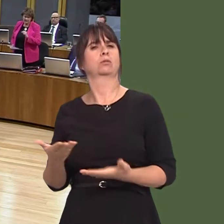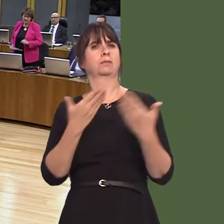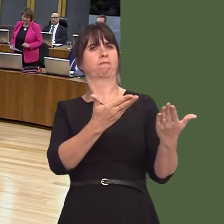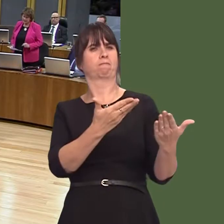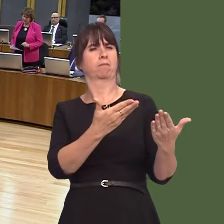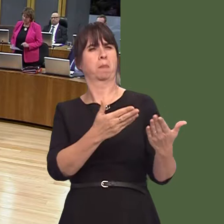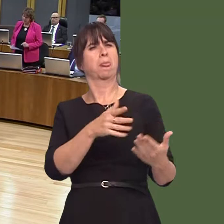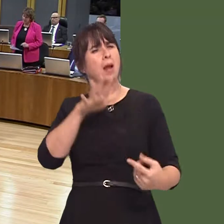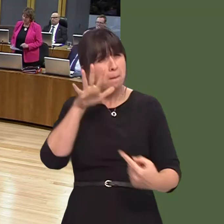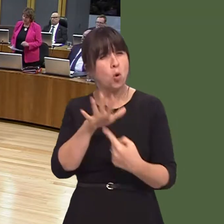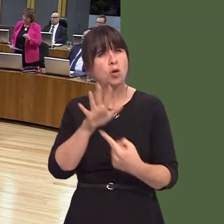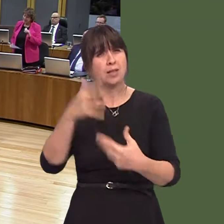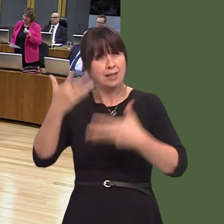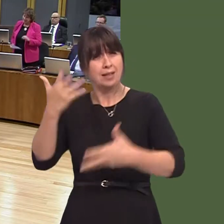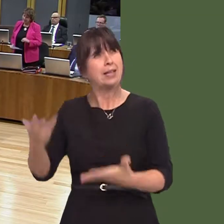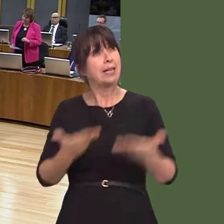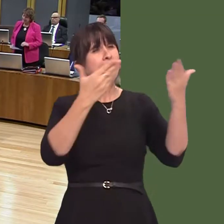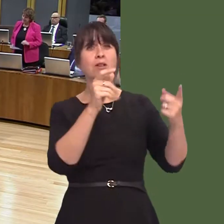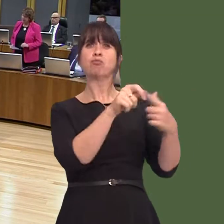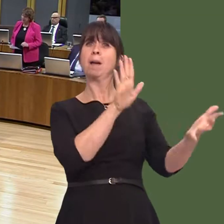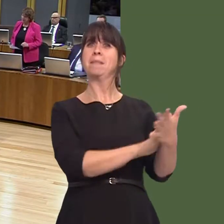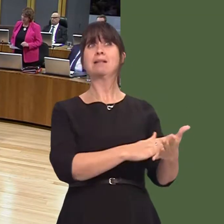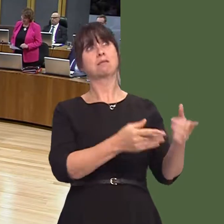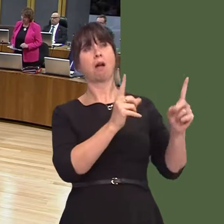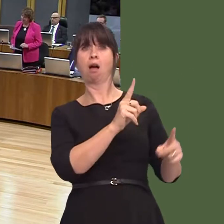And the reason why this is so important is because that data would help us to identify